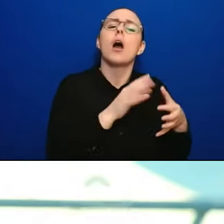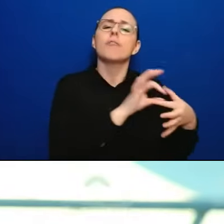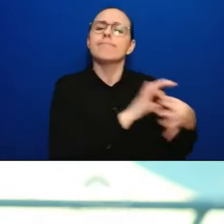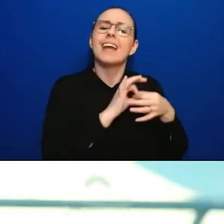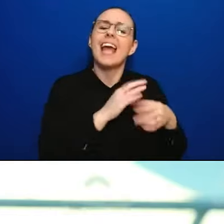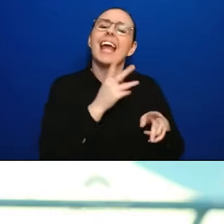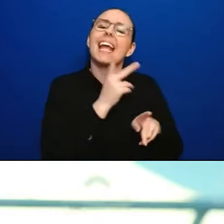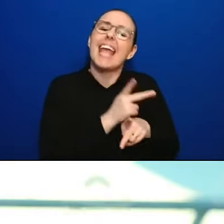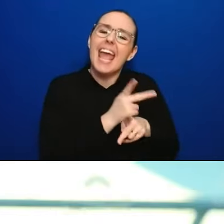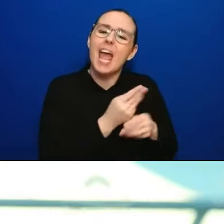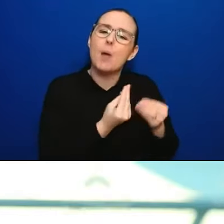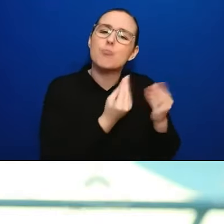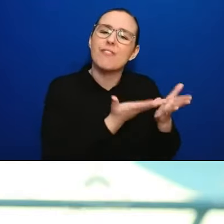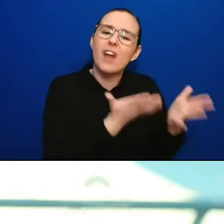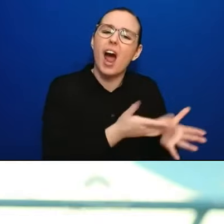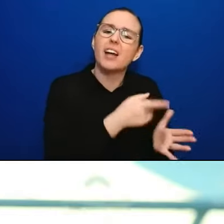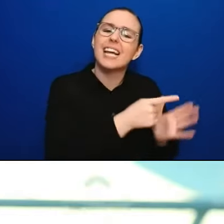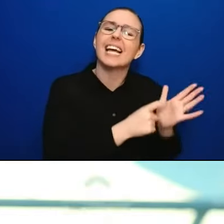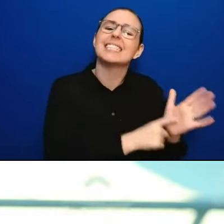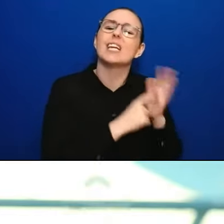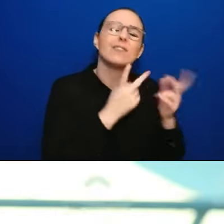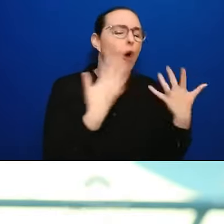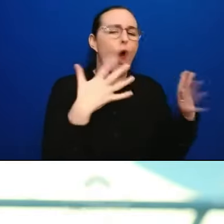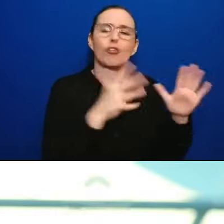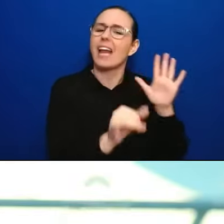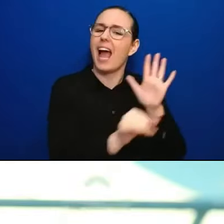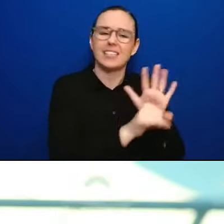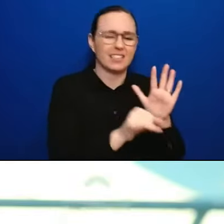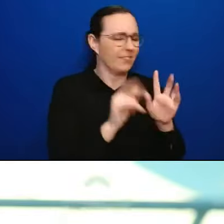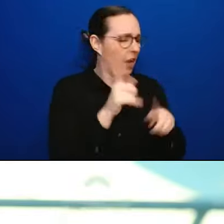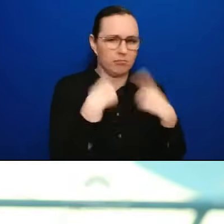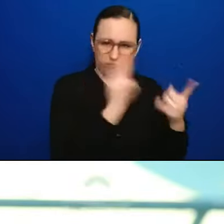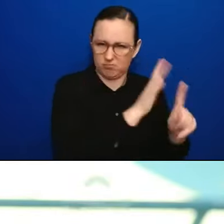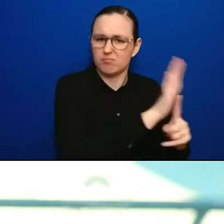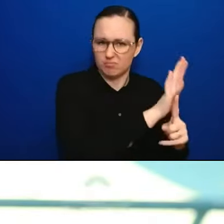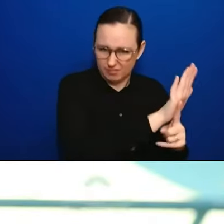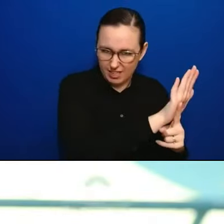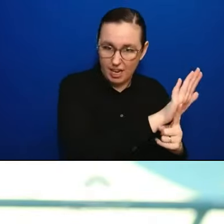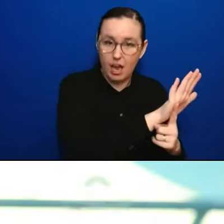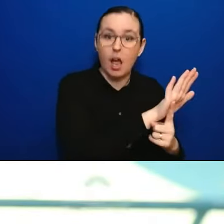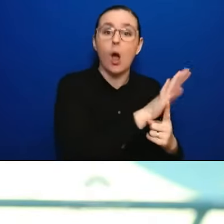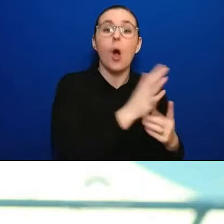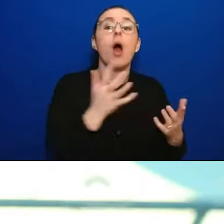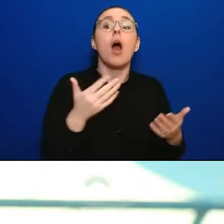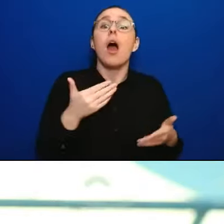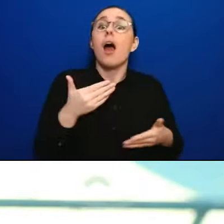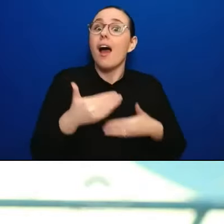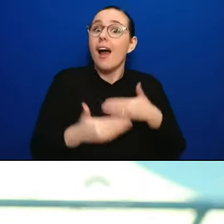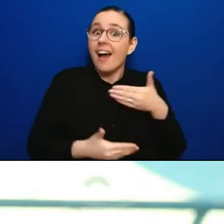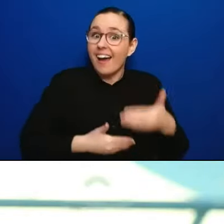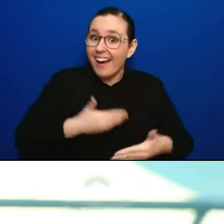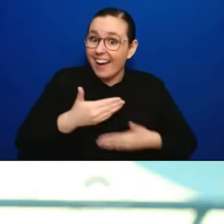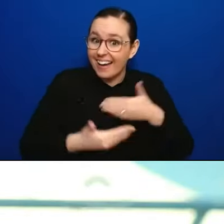have somebody who needs to be there as part of their Care Team. Helps provide that extra care. And those people have been